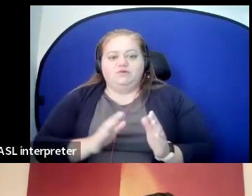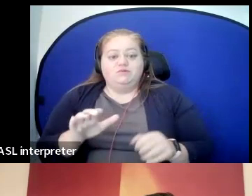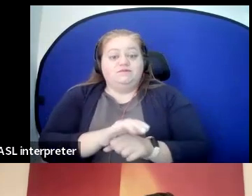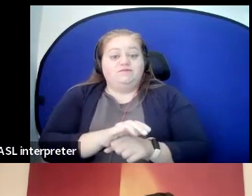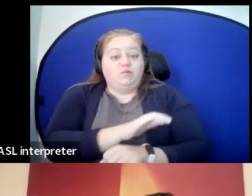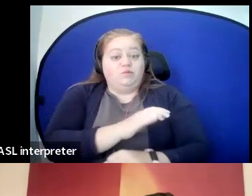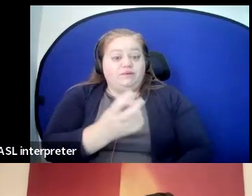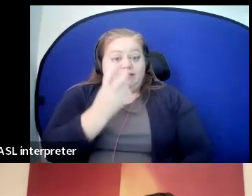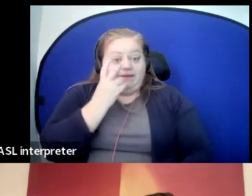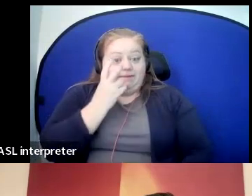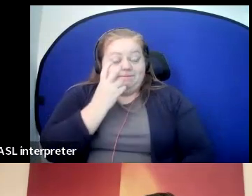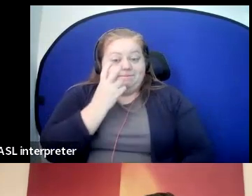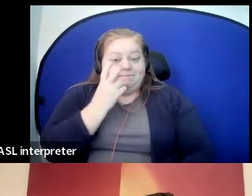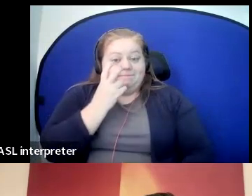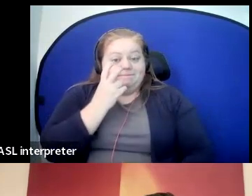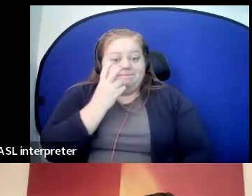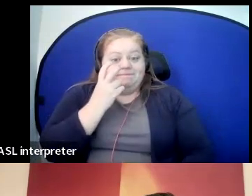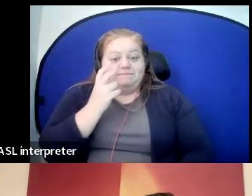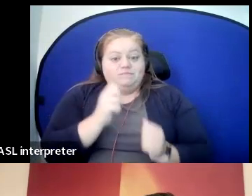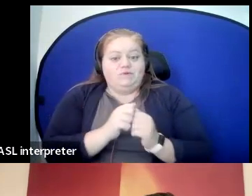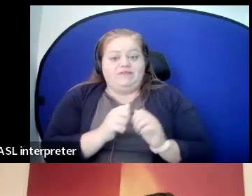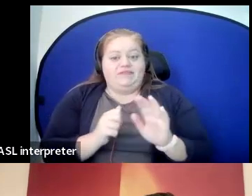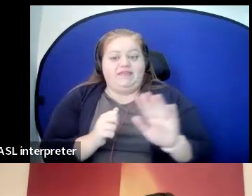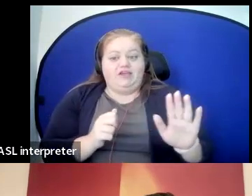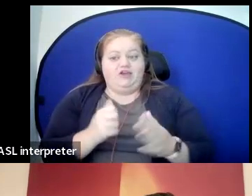And with their help, we have been testing it